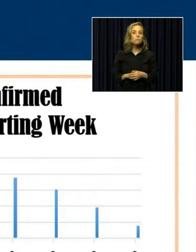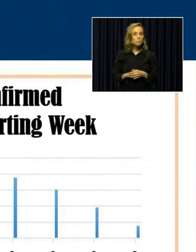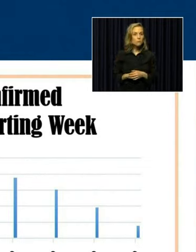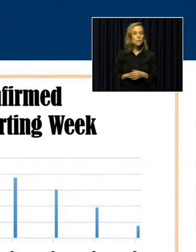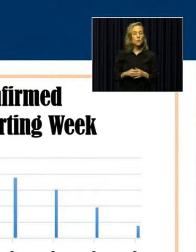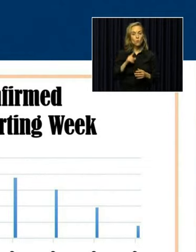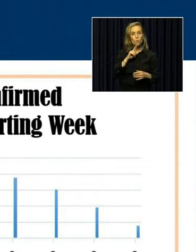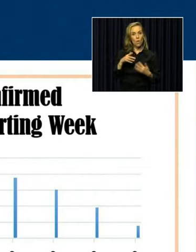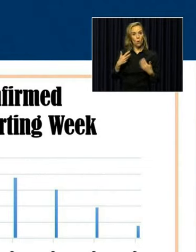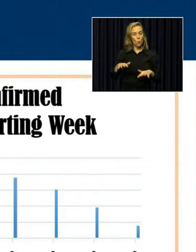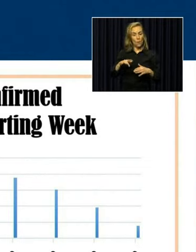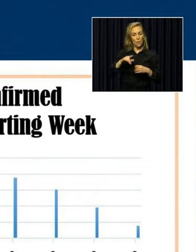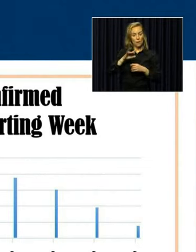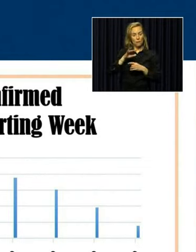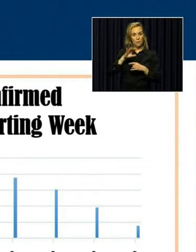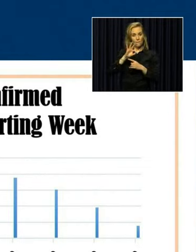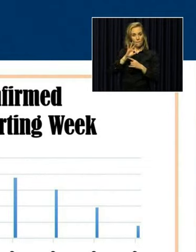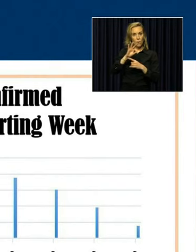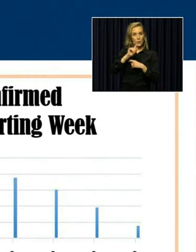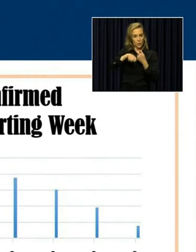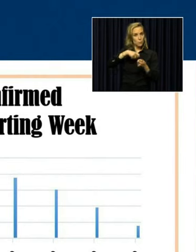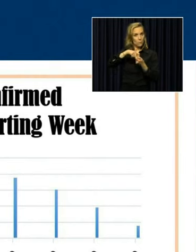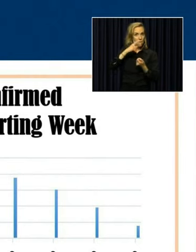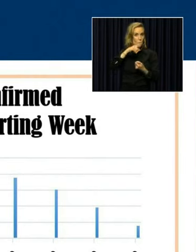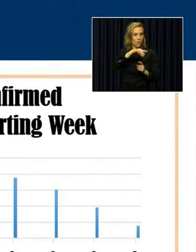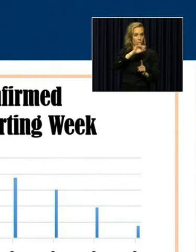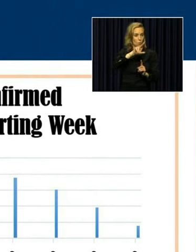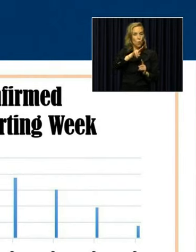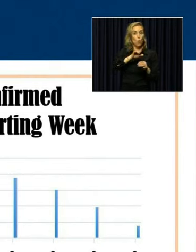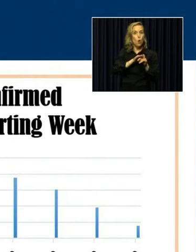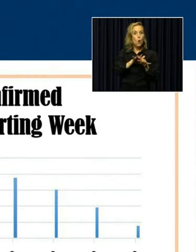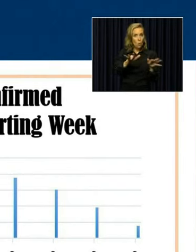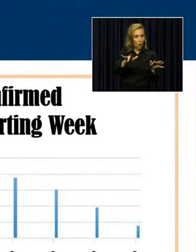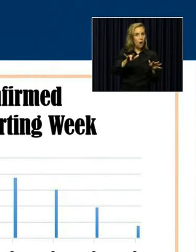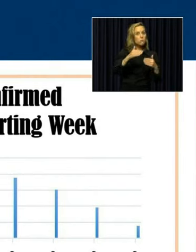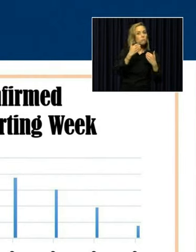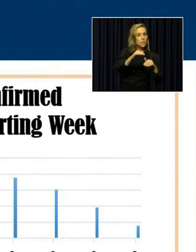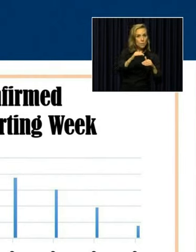THAT.